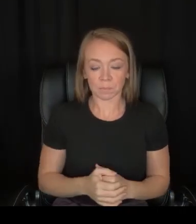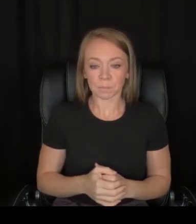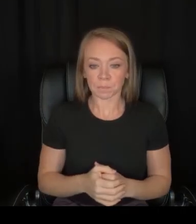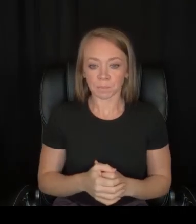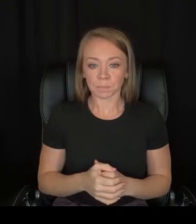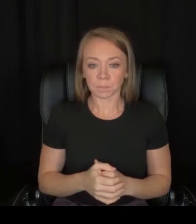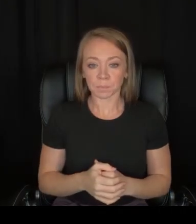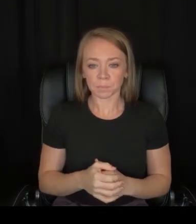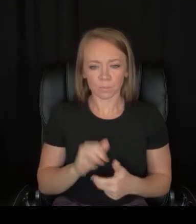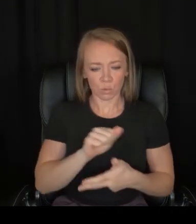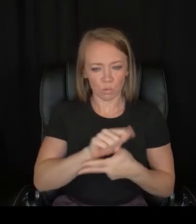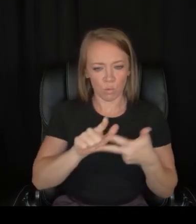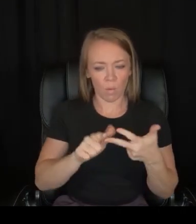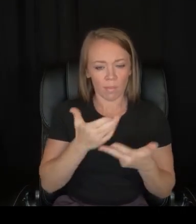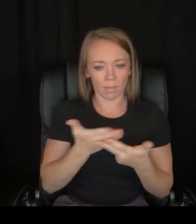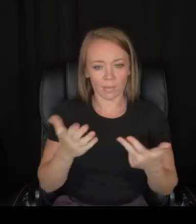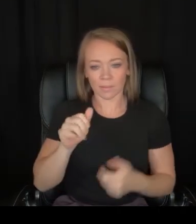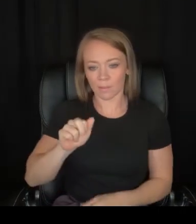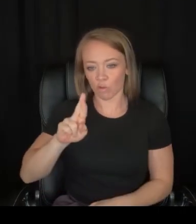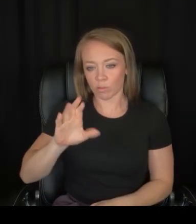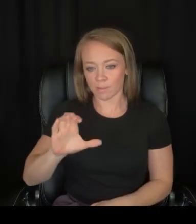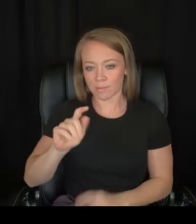These are all factors the ARC should consider.